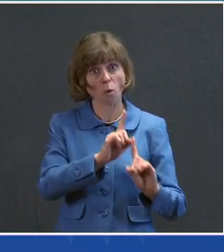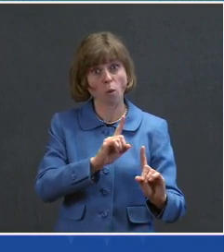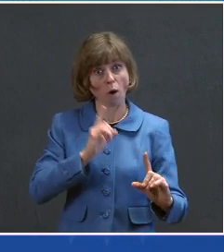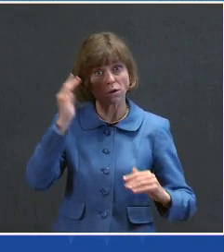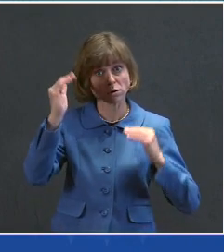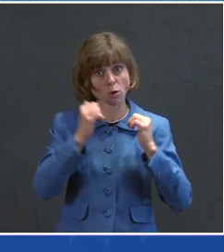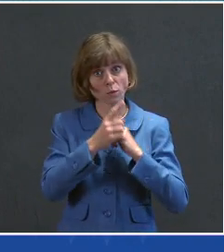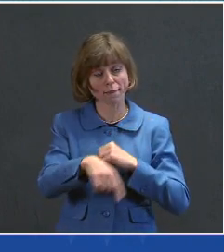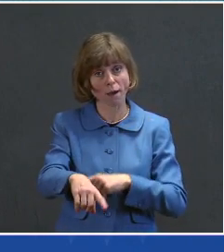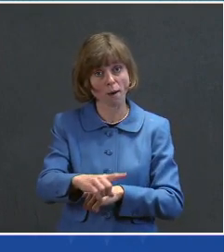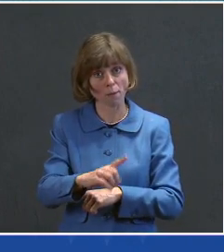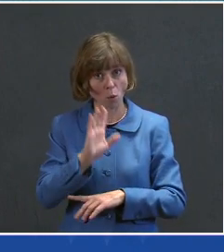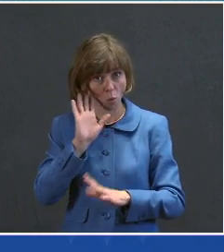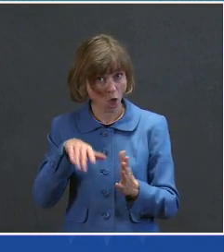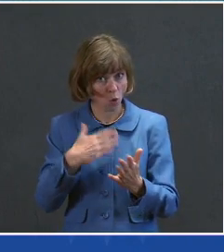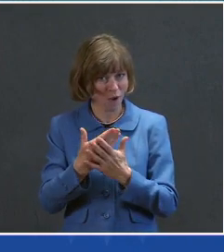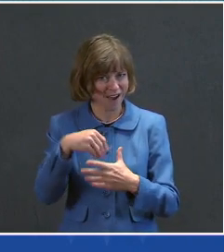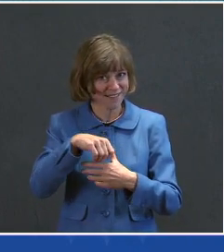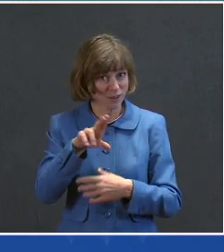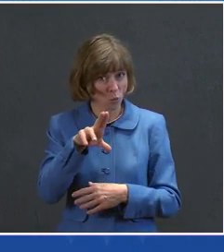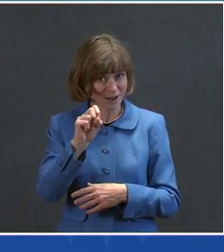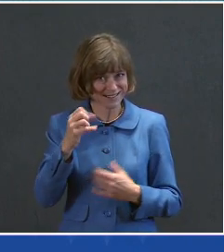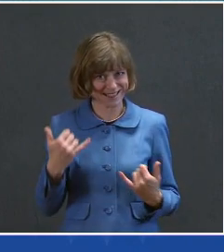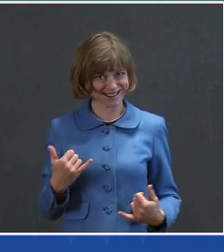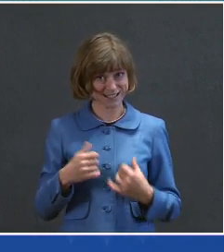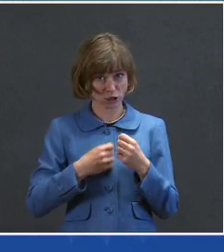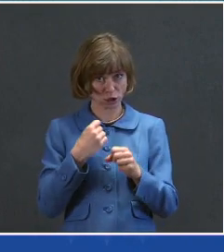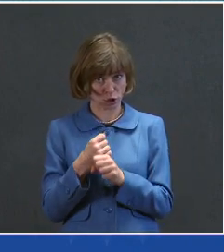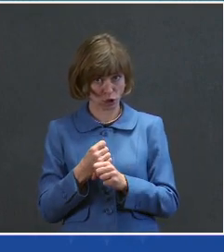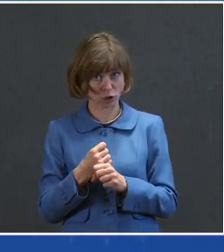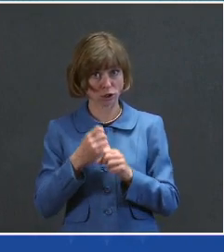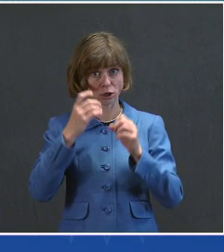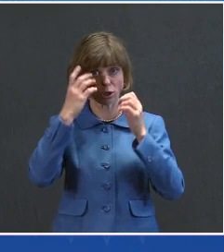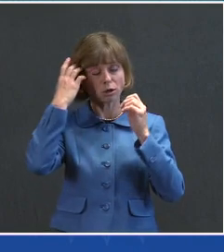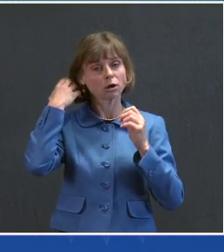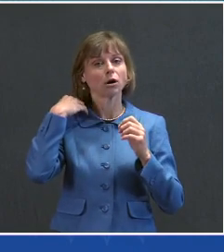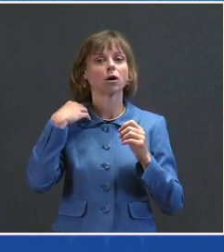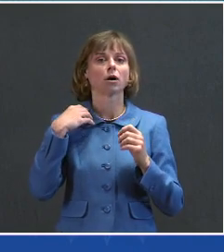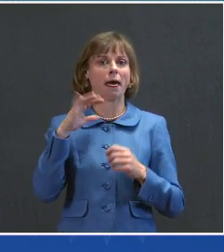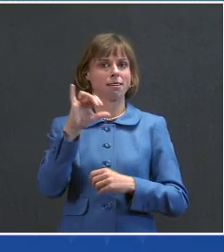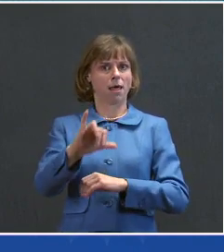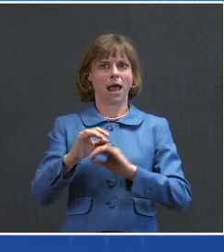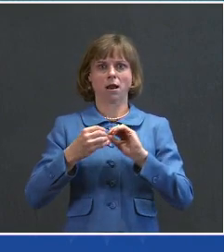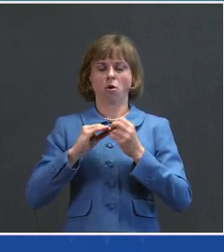by their projection, this year. Will he learn about it today? And that number seems like a crisis.